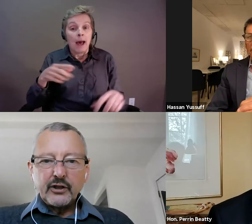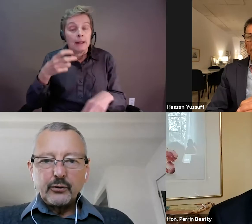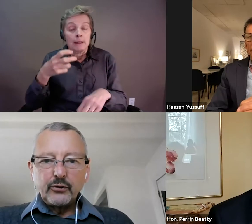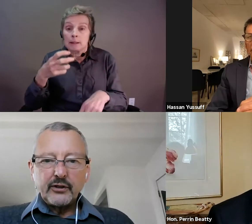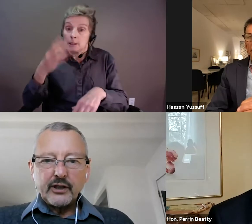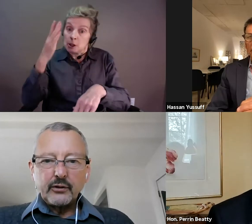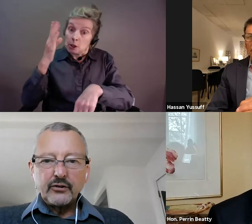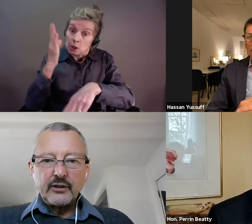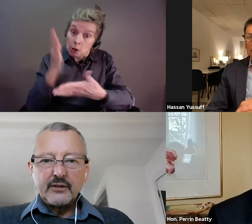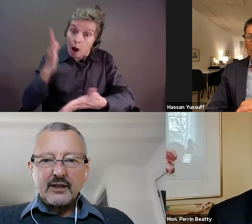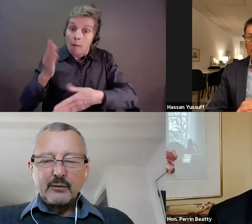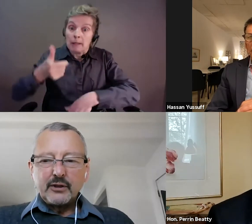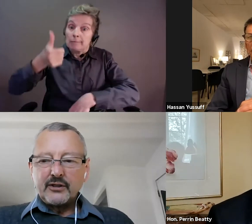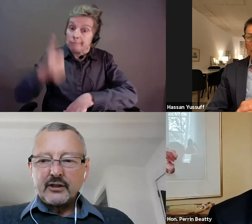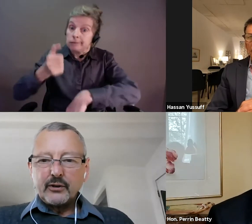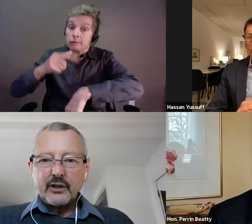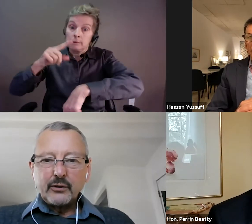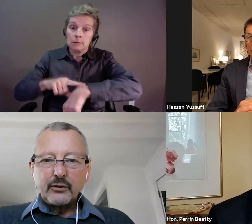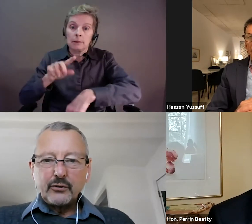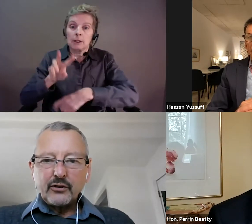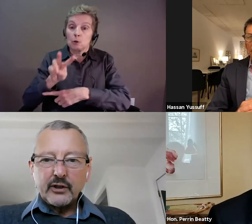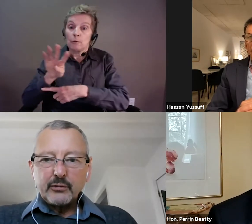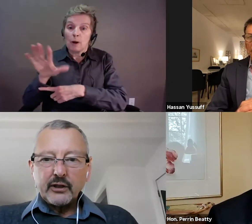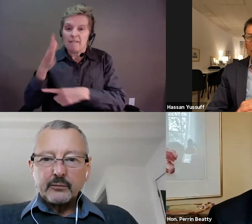schedules and technology, but we're going to have a good stretch of time together.